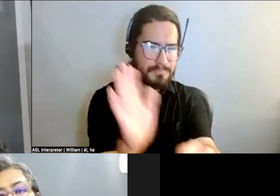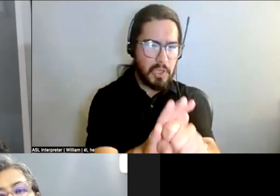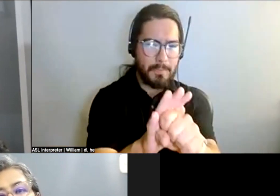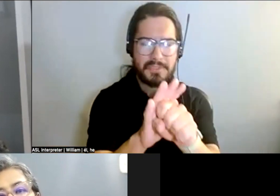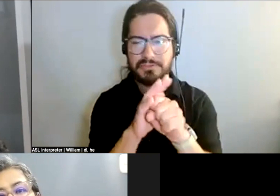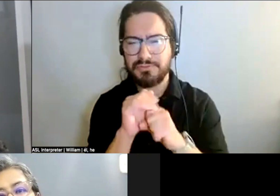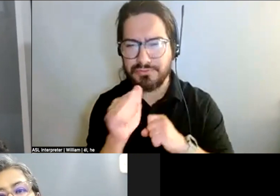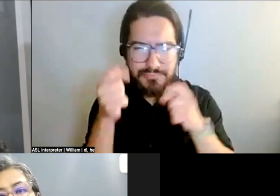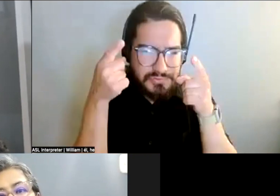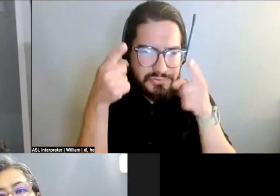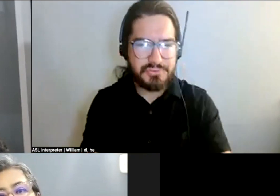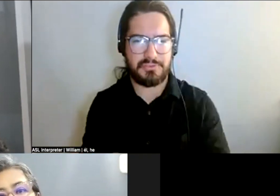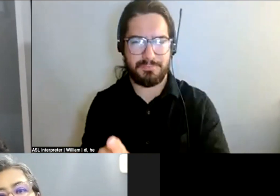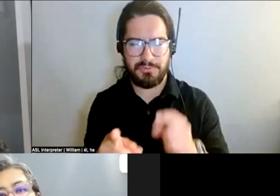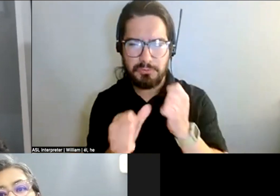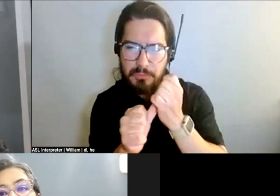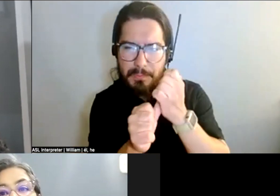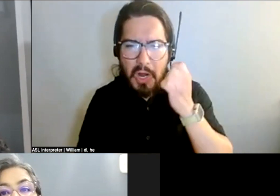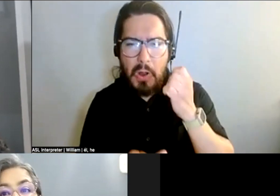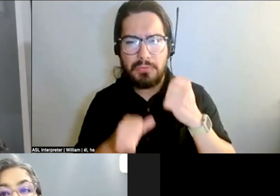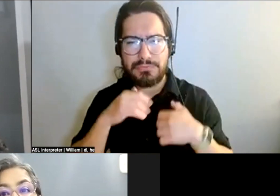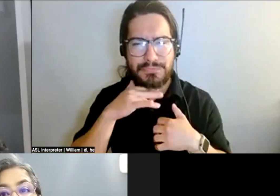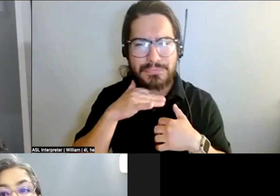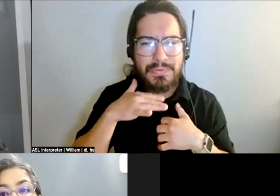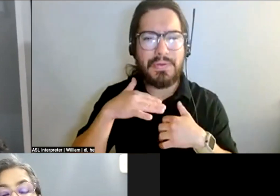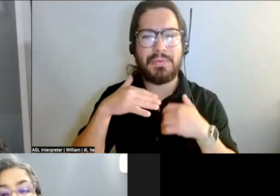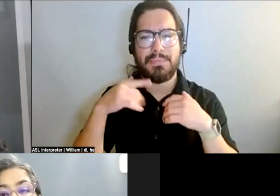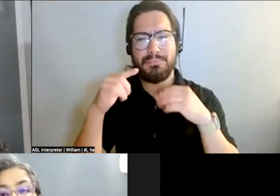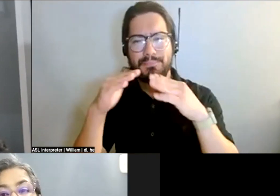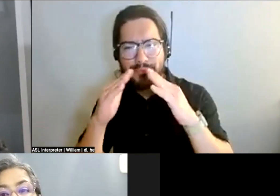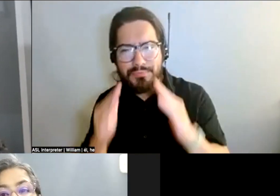curses among the ruins of a house, and a doll’s tiny hand.